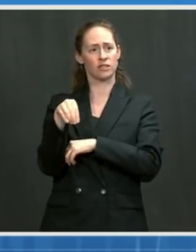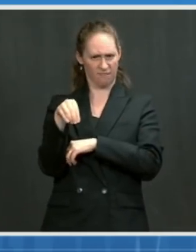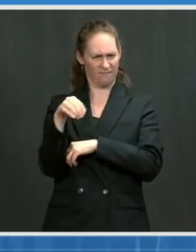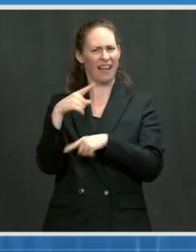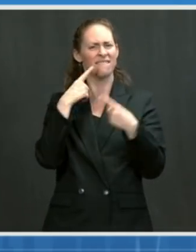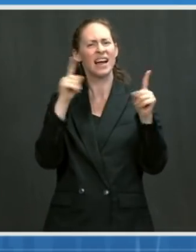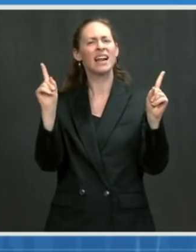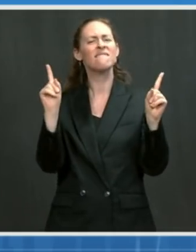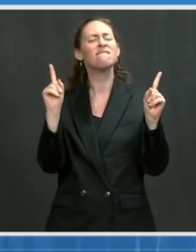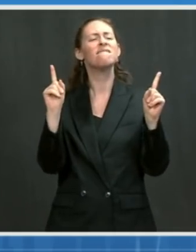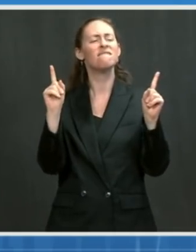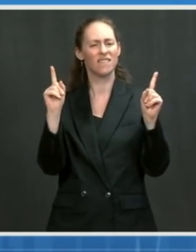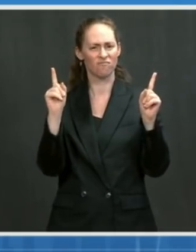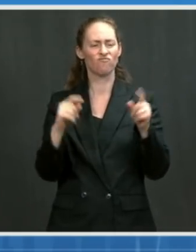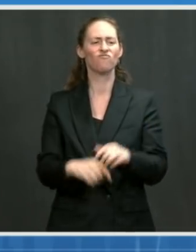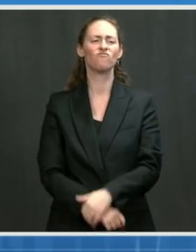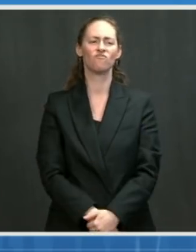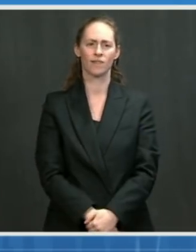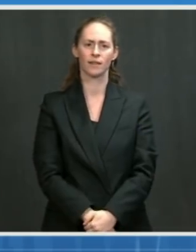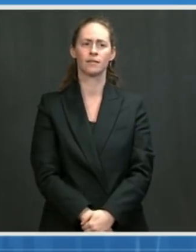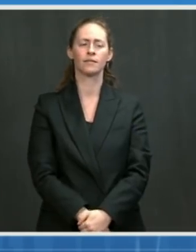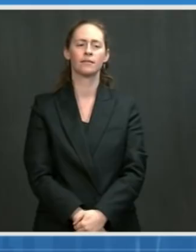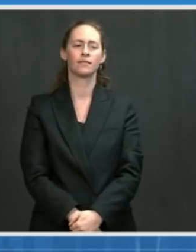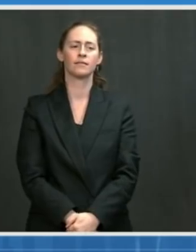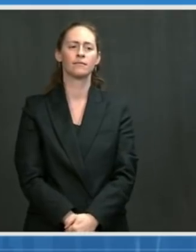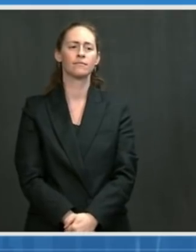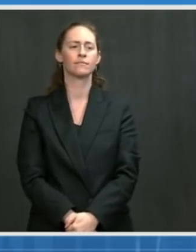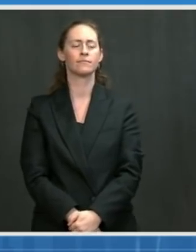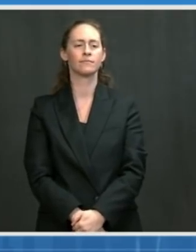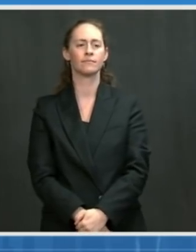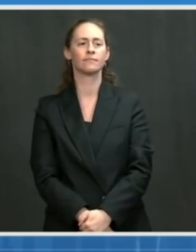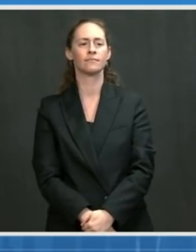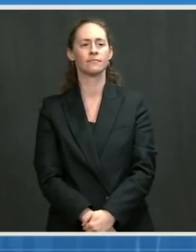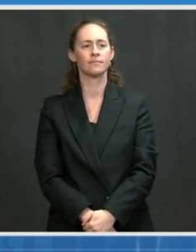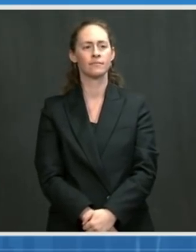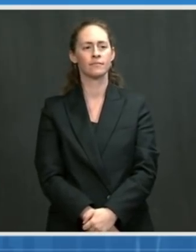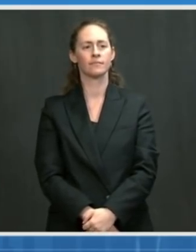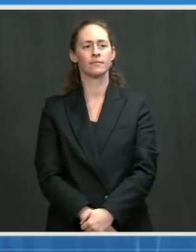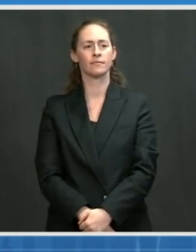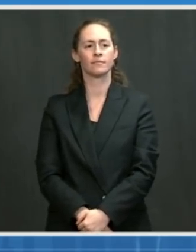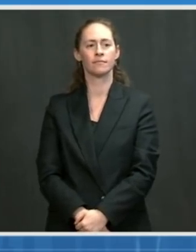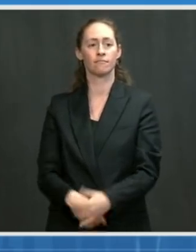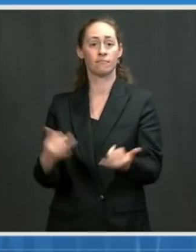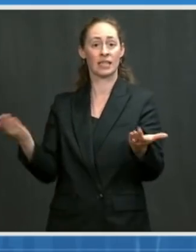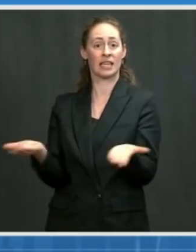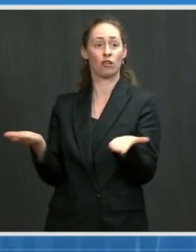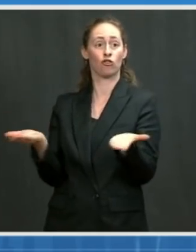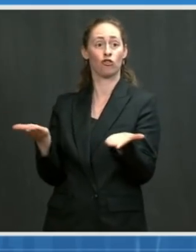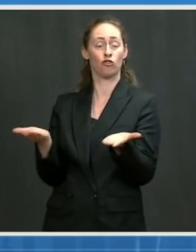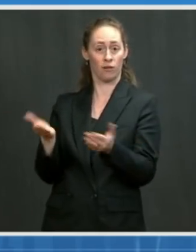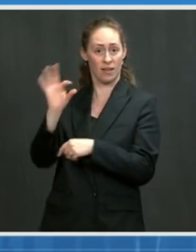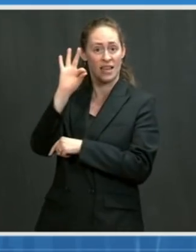EFFECTIVENESS AGAINST SYMPTOMATIC AND 86% AGAINST